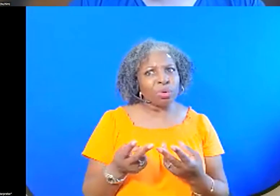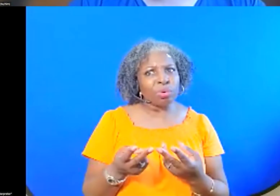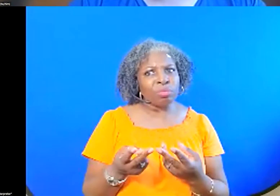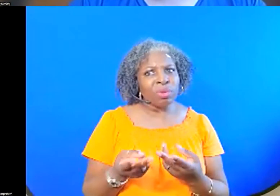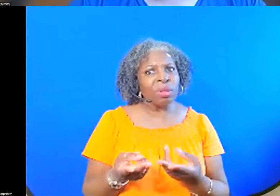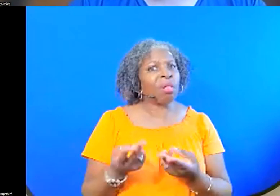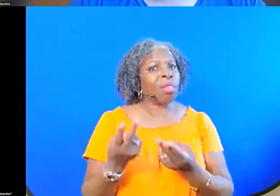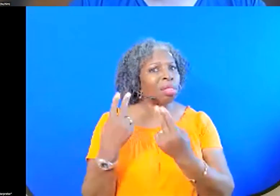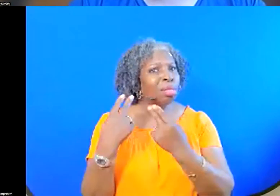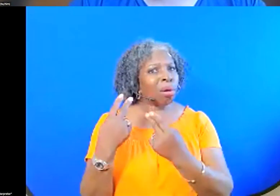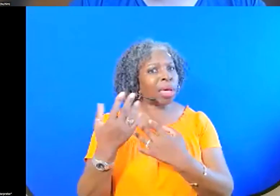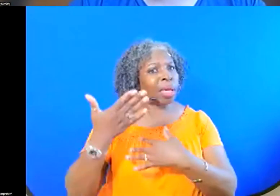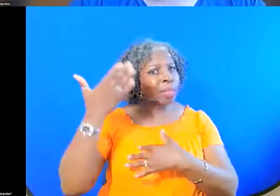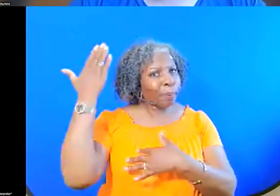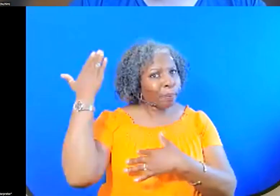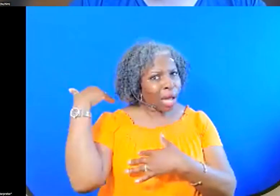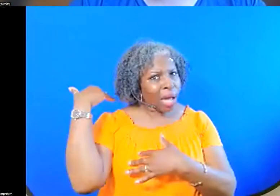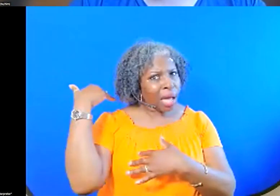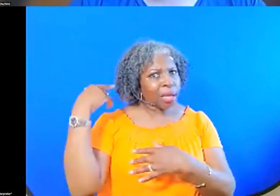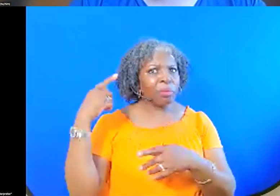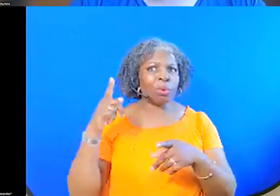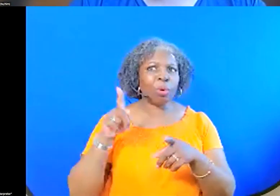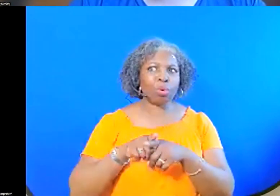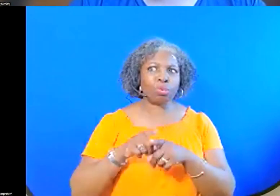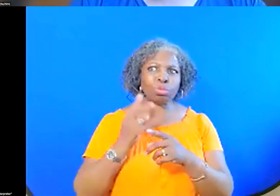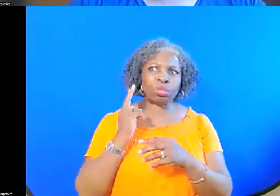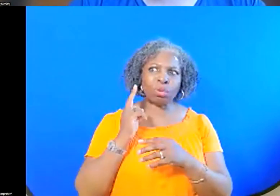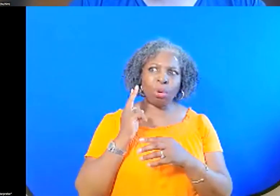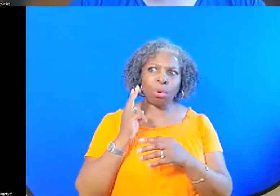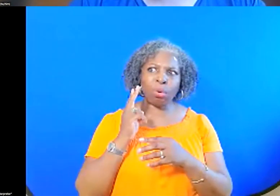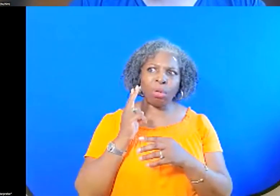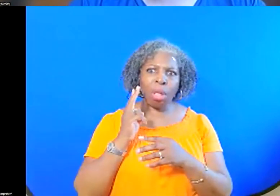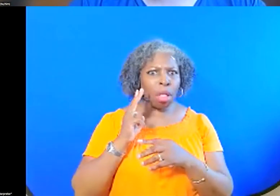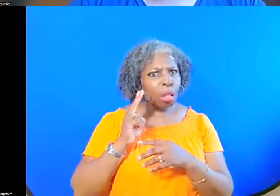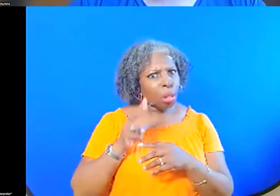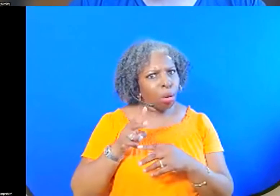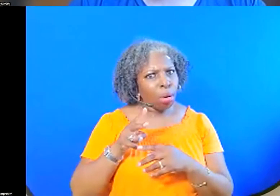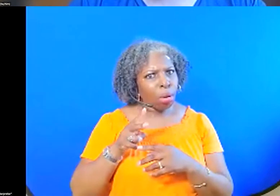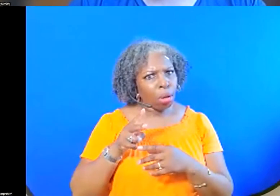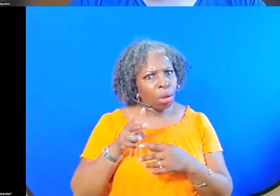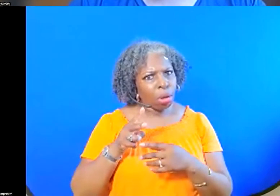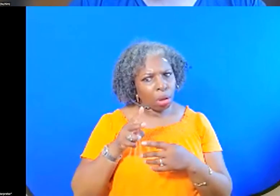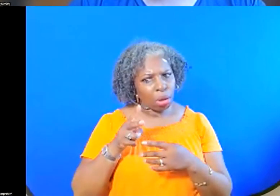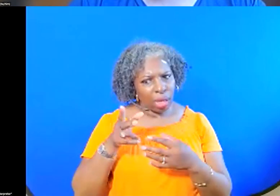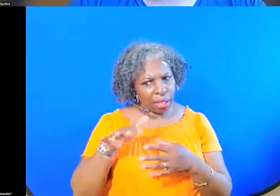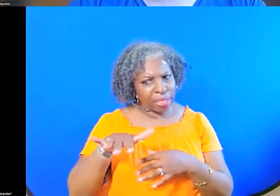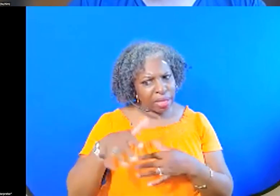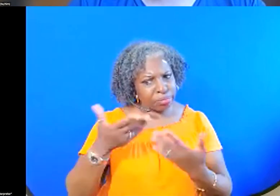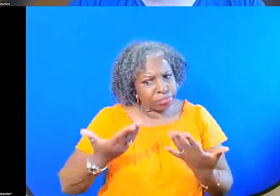And thinking, well, it's, you've got a massive stack load of concrete there to try and work with.